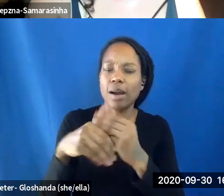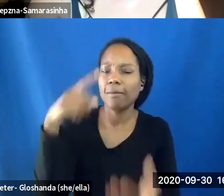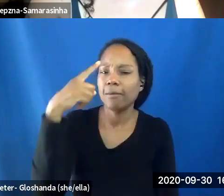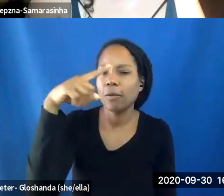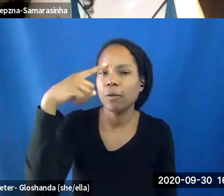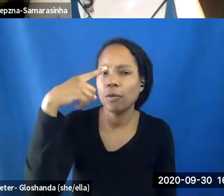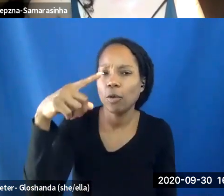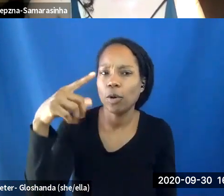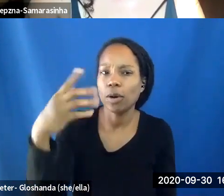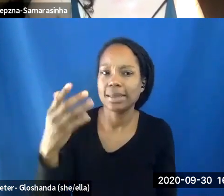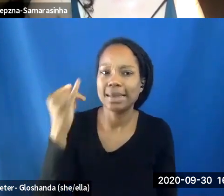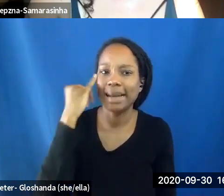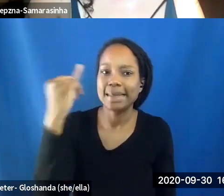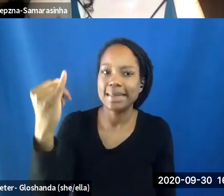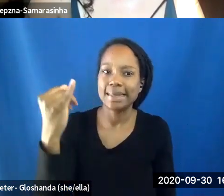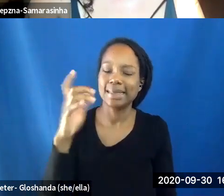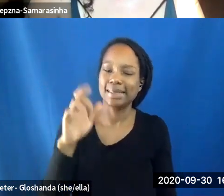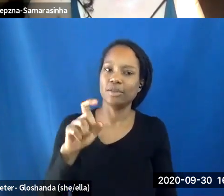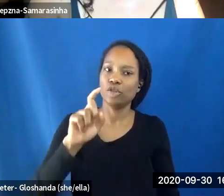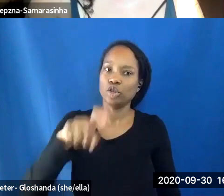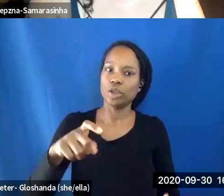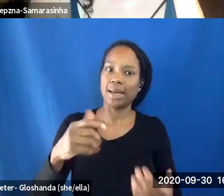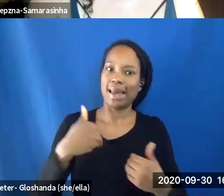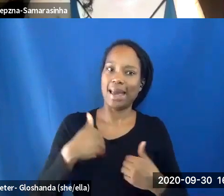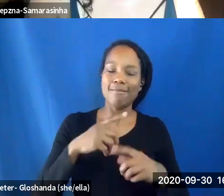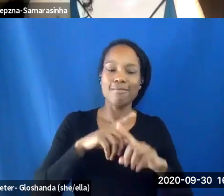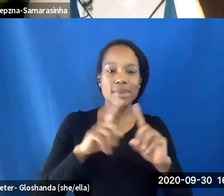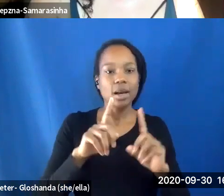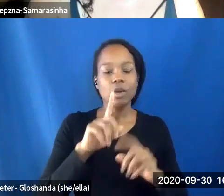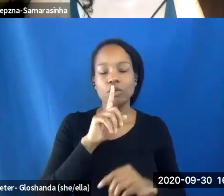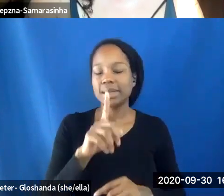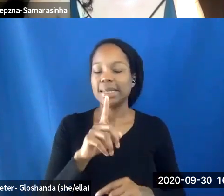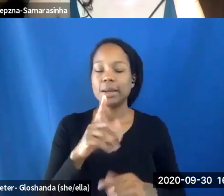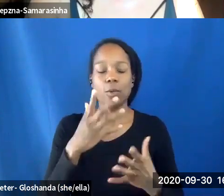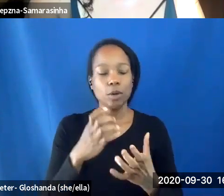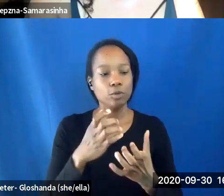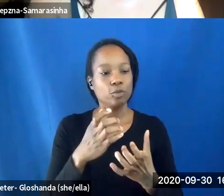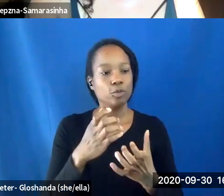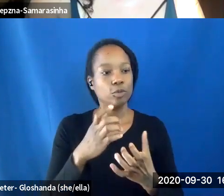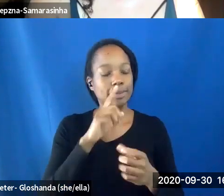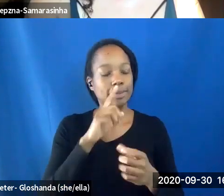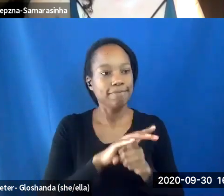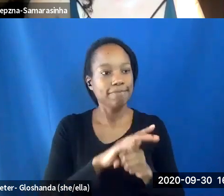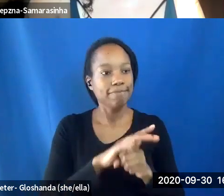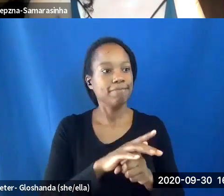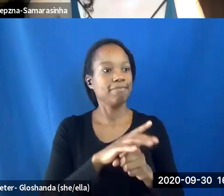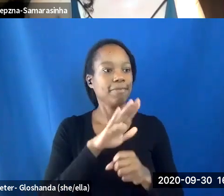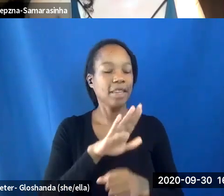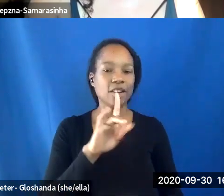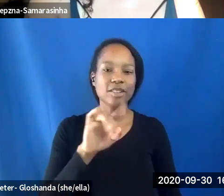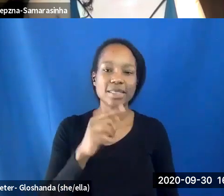but it is to affirm the dignity of our folks and let our folks know that they will not be forgotten. We will are continuing to fight on the outside